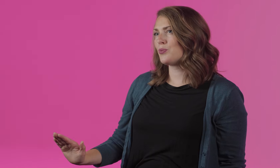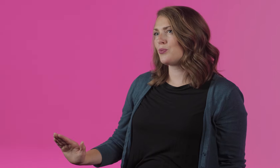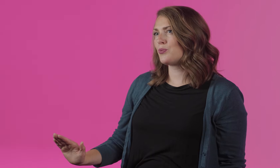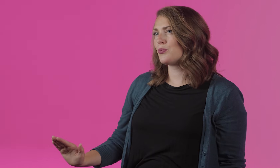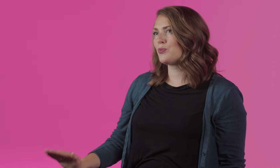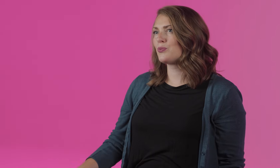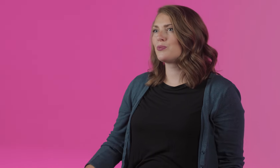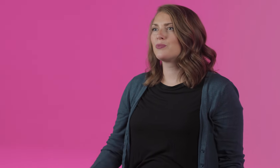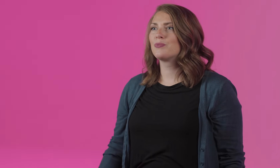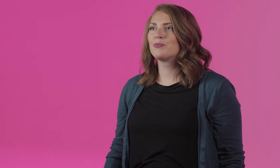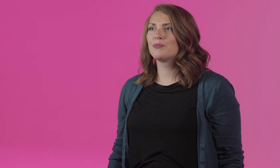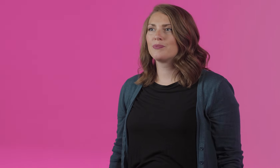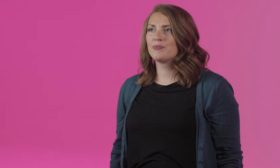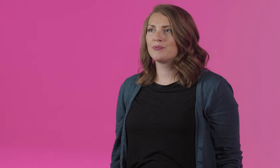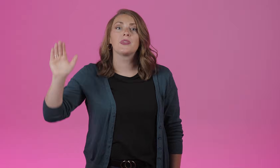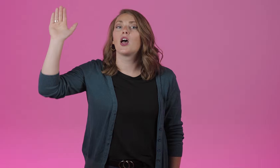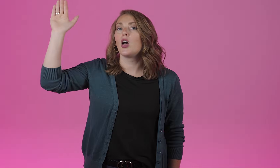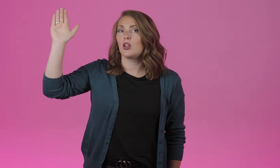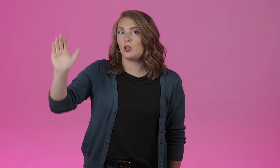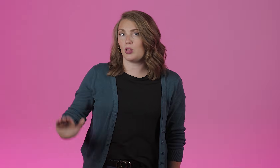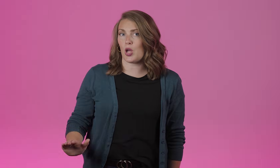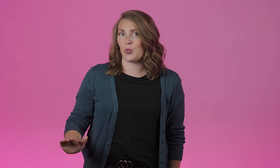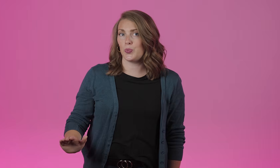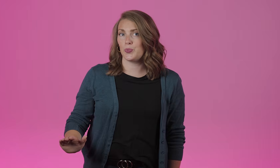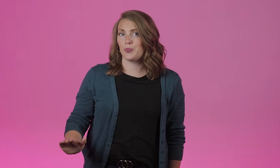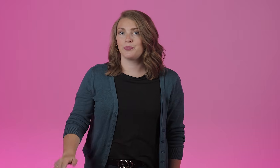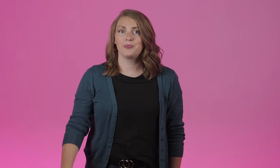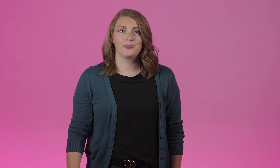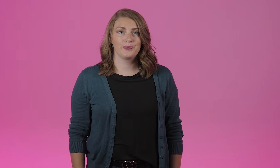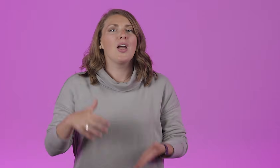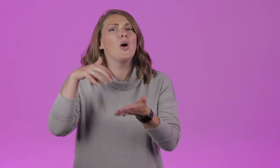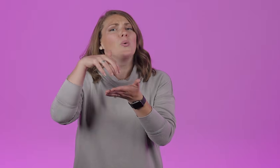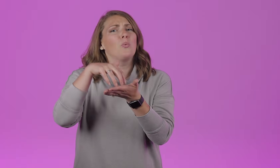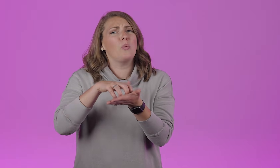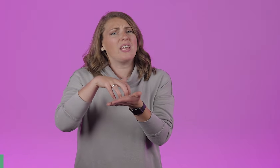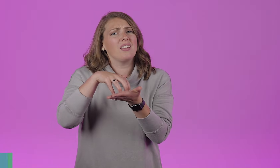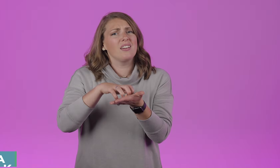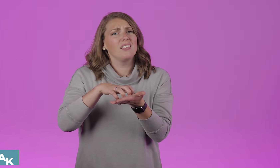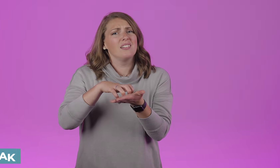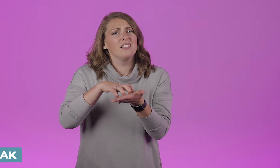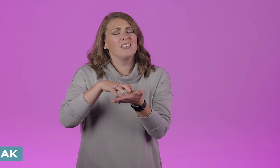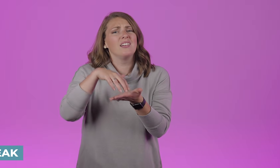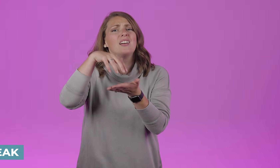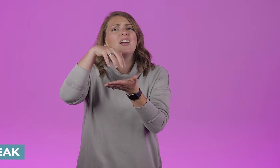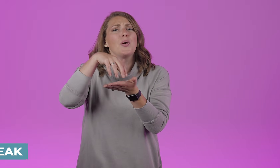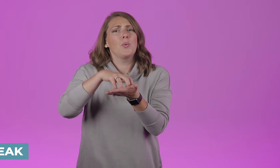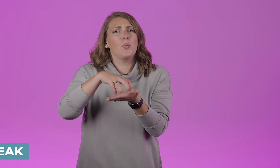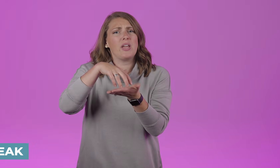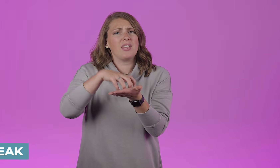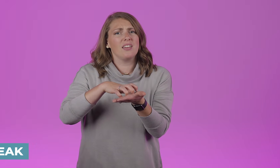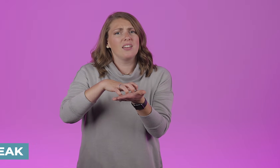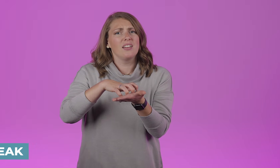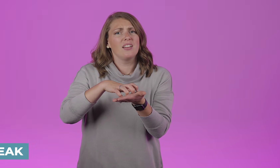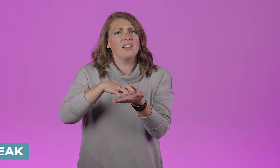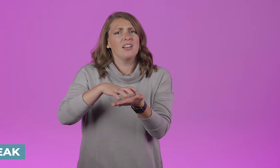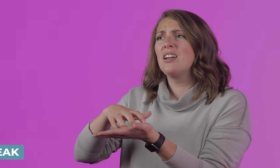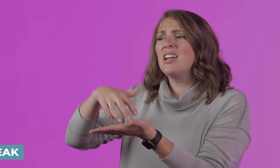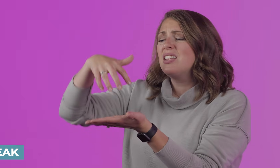Lower to the ground. Low. Weak.